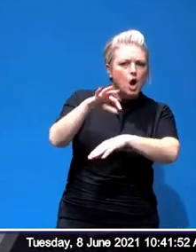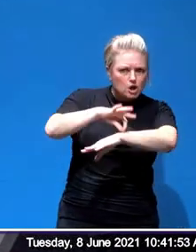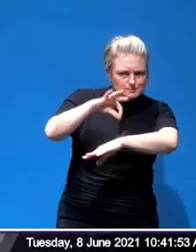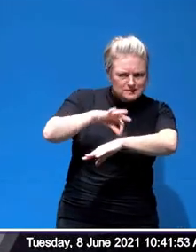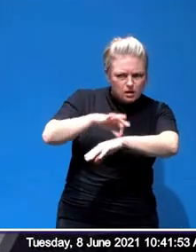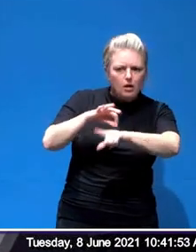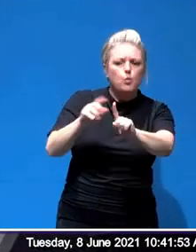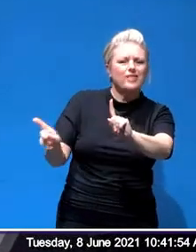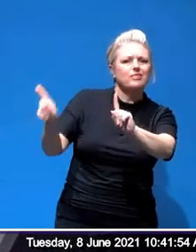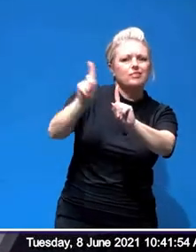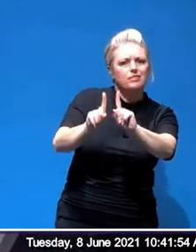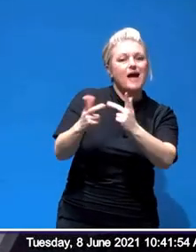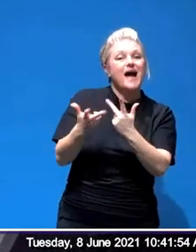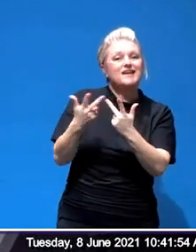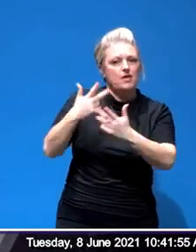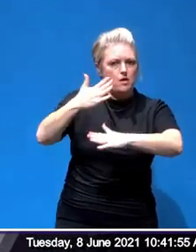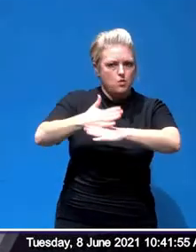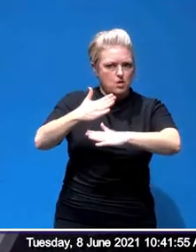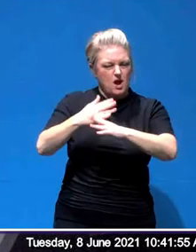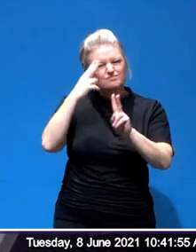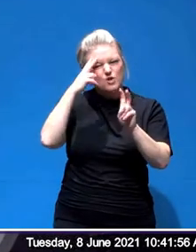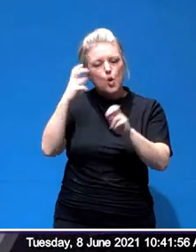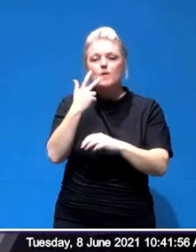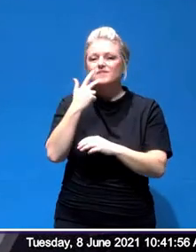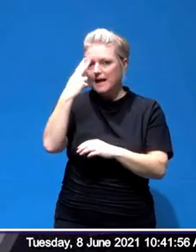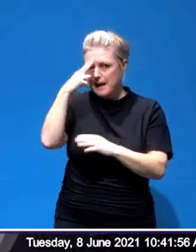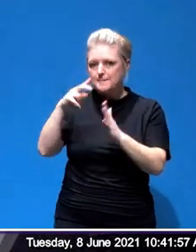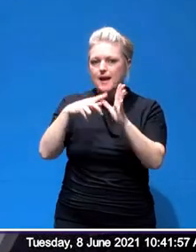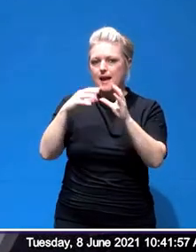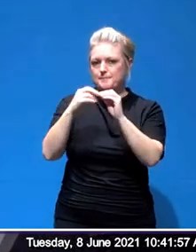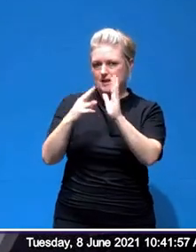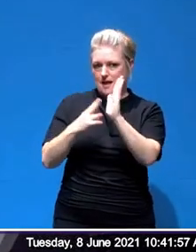who I will call ABN, and a night supervisor.